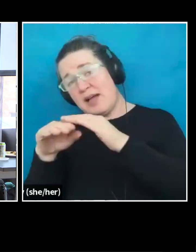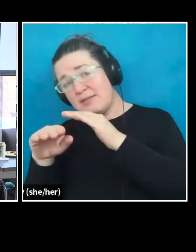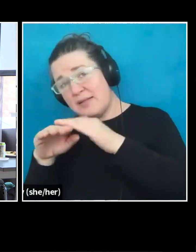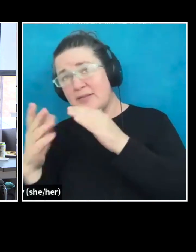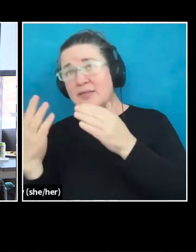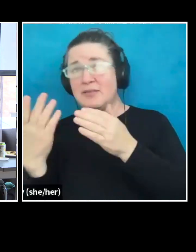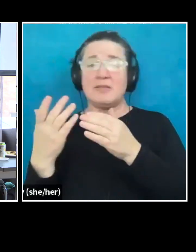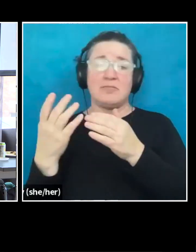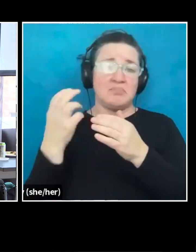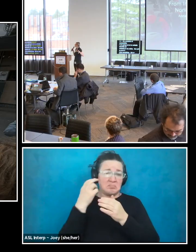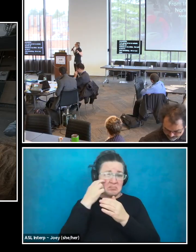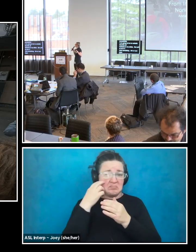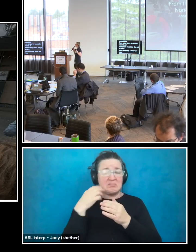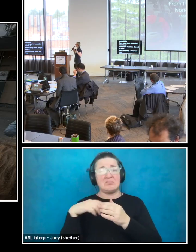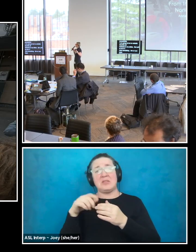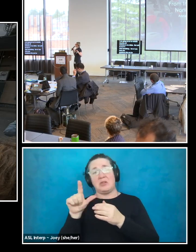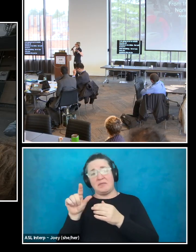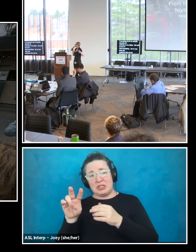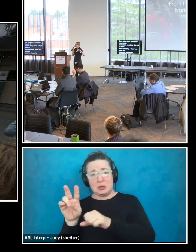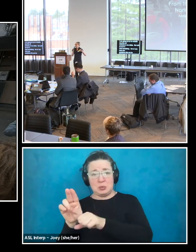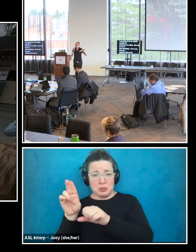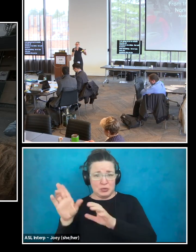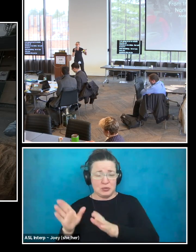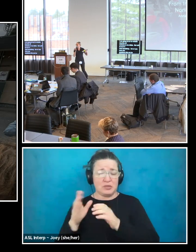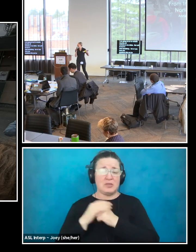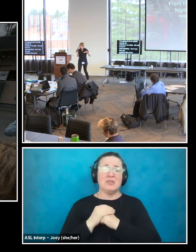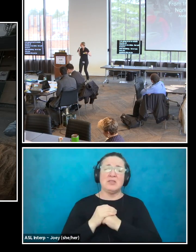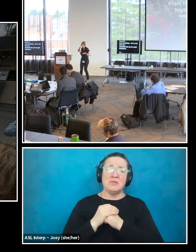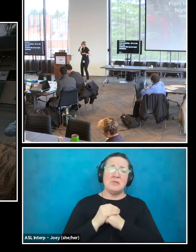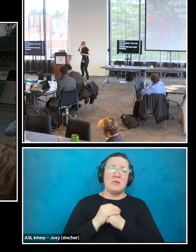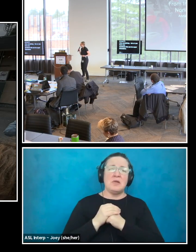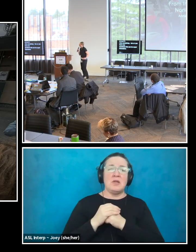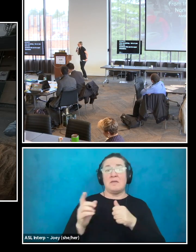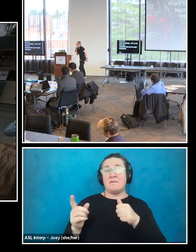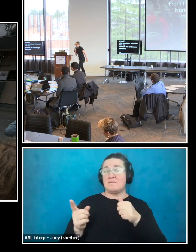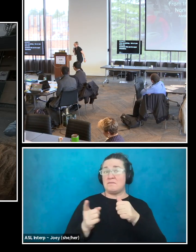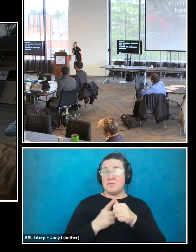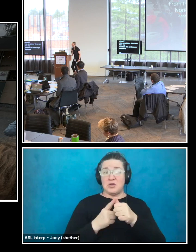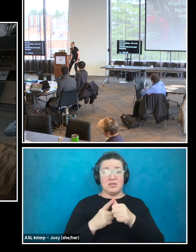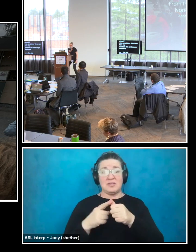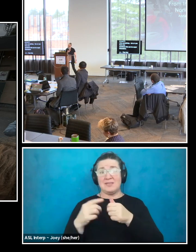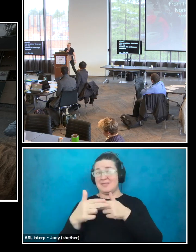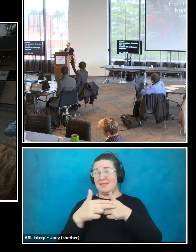This can be super interactive. So this first slide Anat read the title um but uh title of my